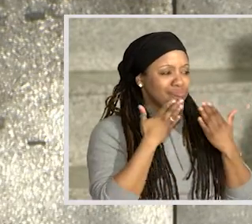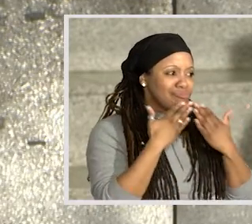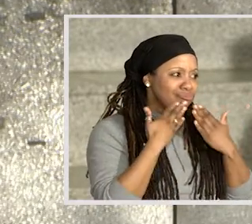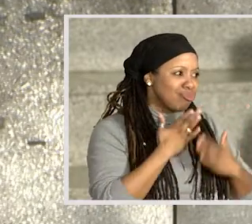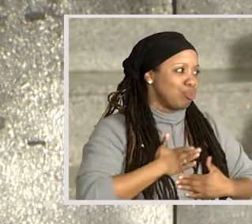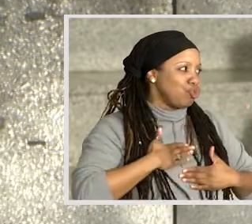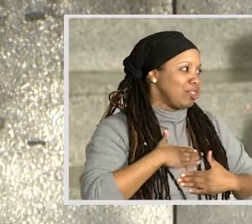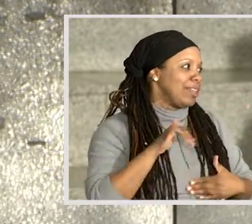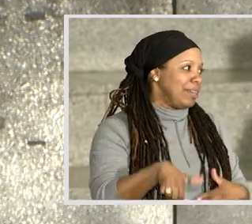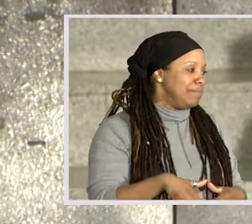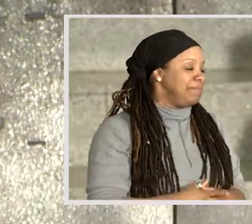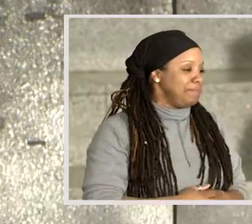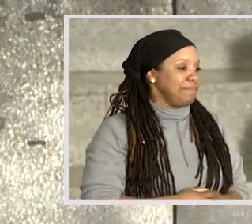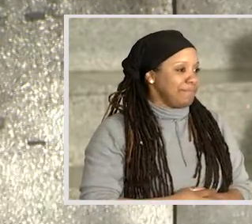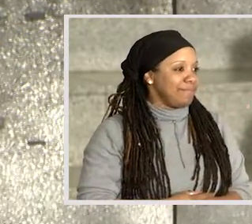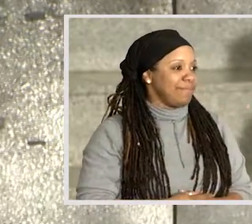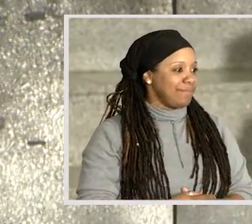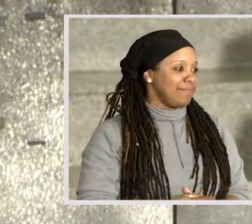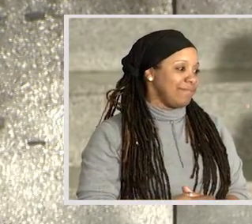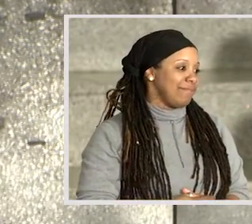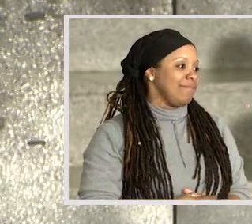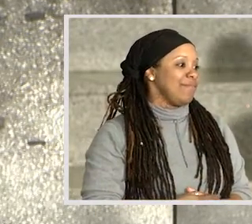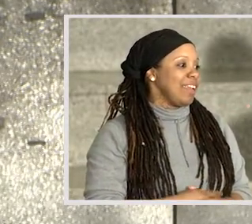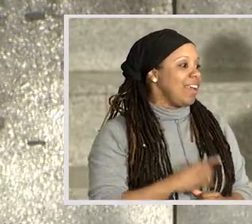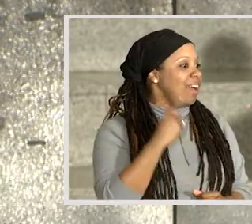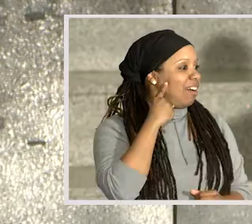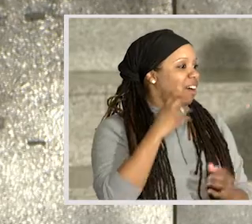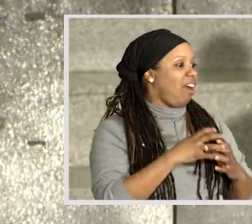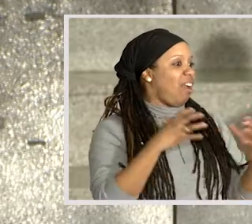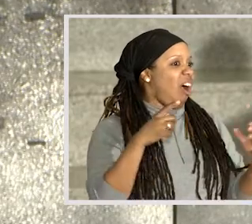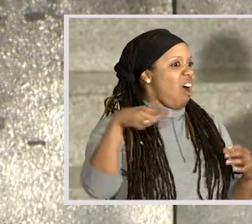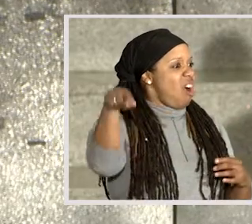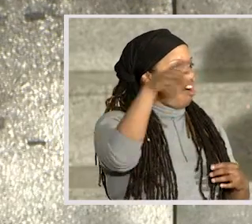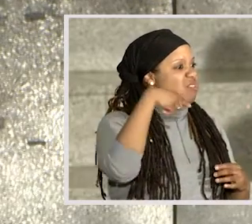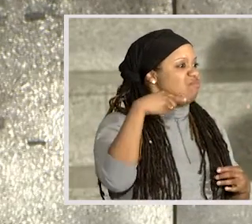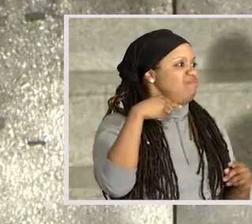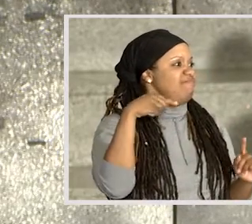WHAT WE ARE GOING TO DO AROUND HOUSING AND ENDING HOMELESSNESS.